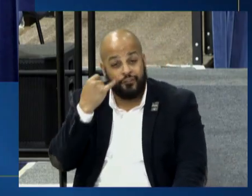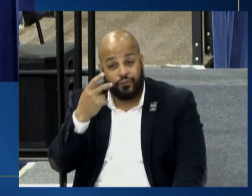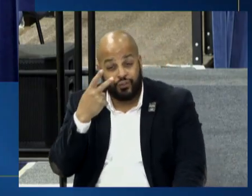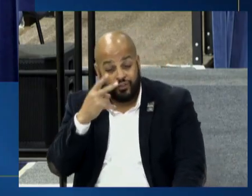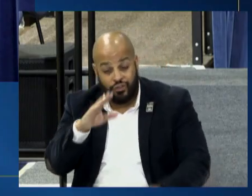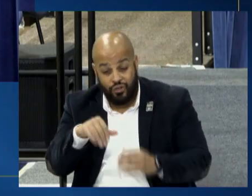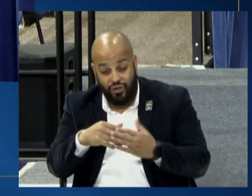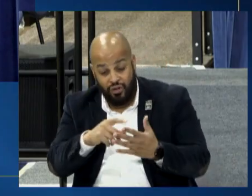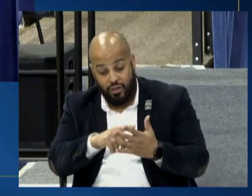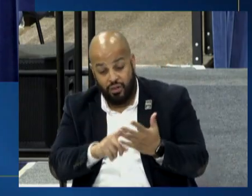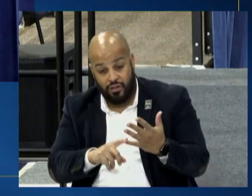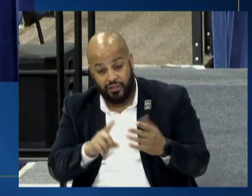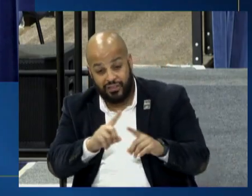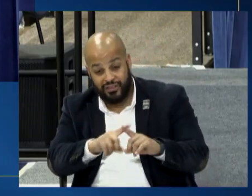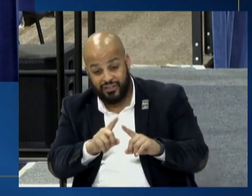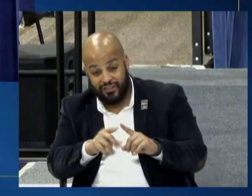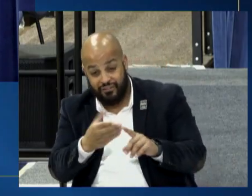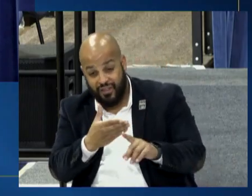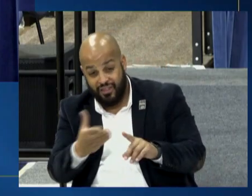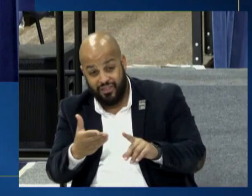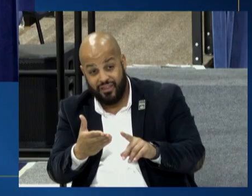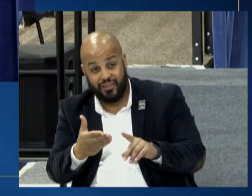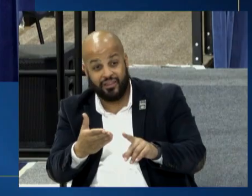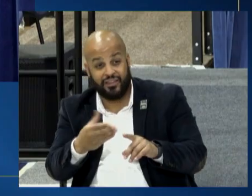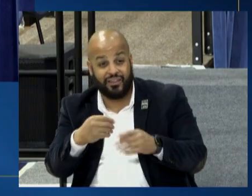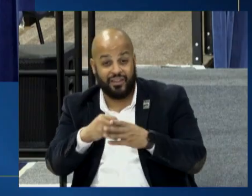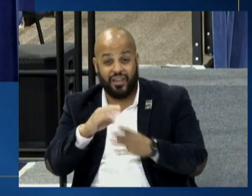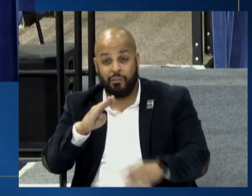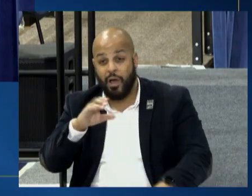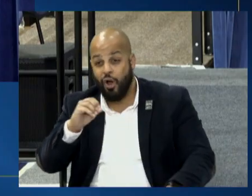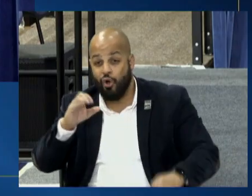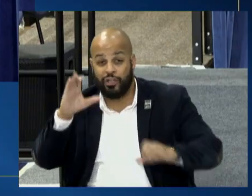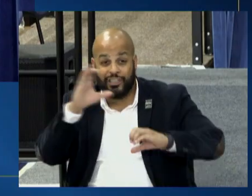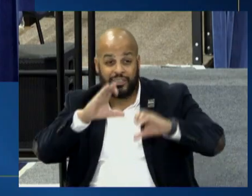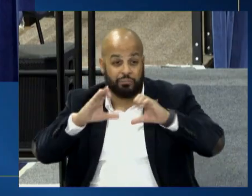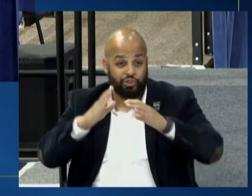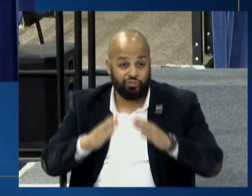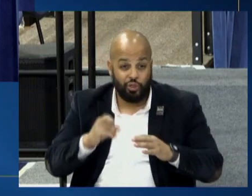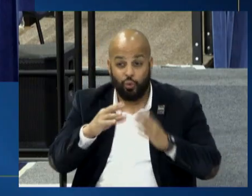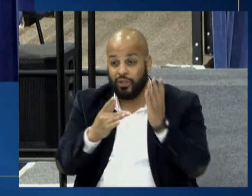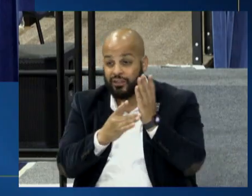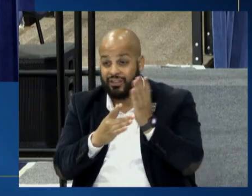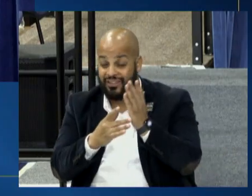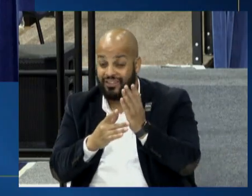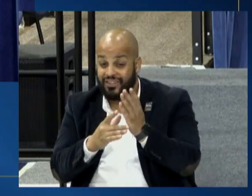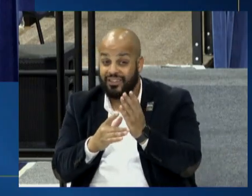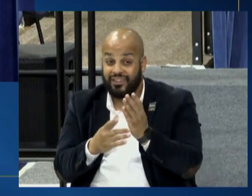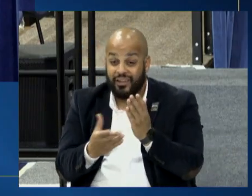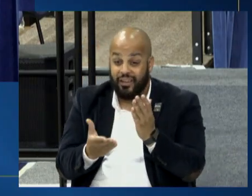of the underlying biochemistry or technology, they all exist. They've just never been put